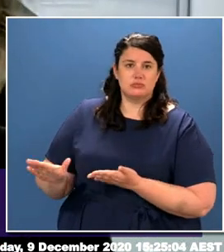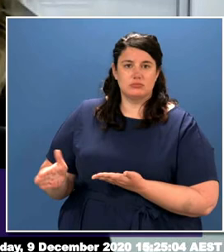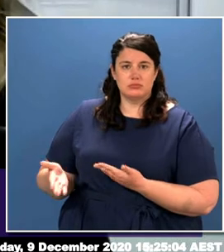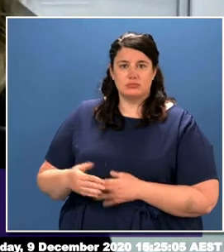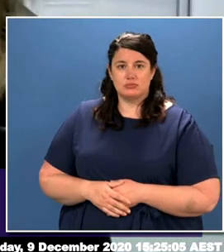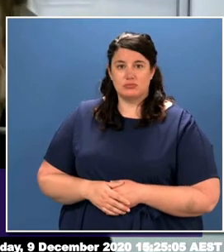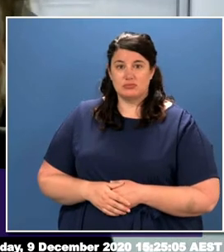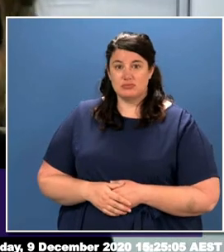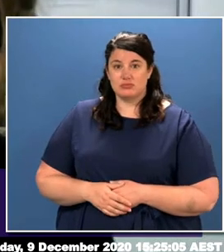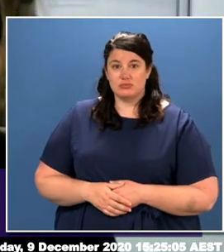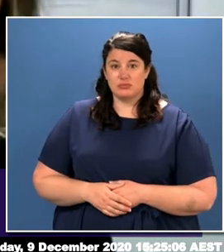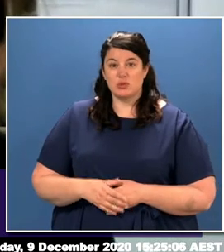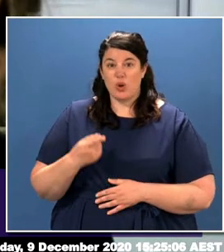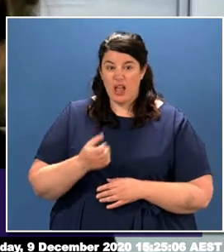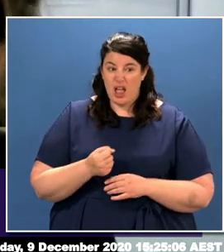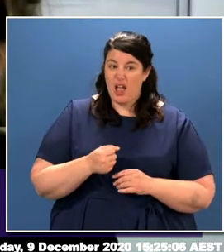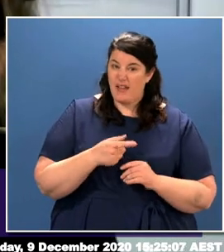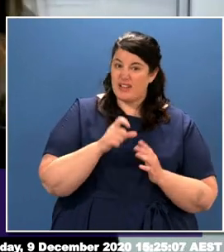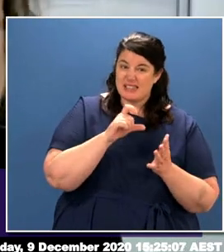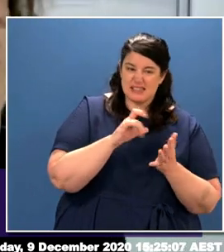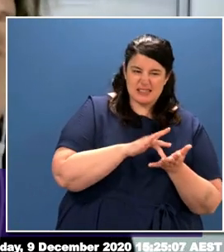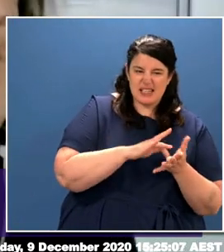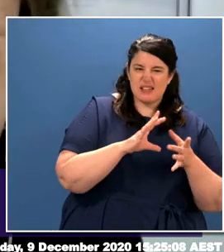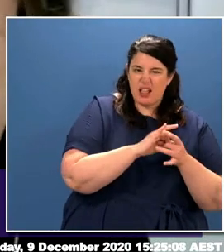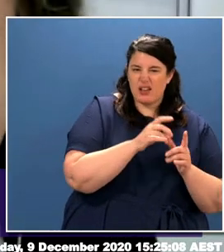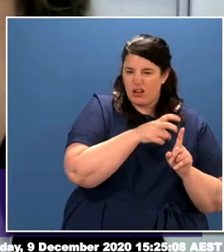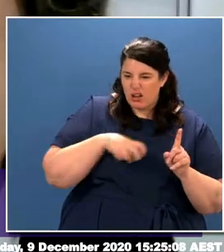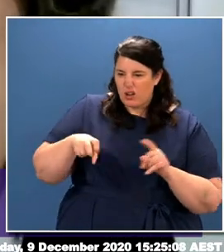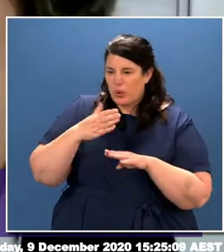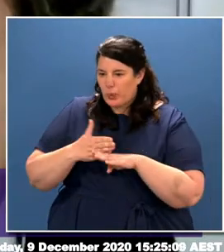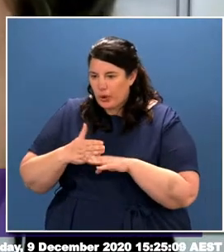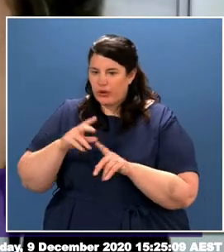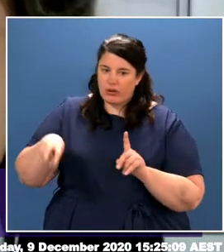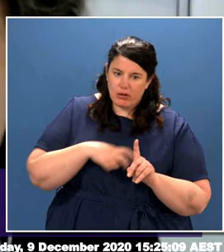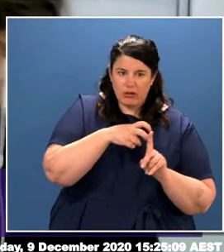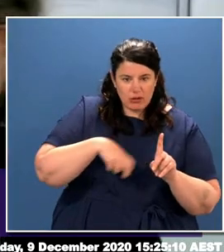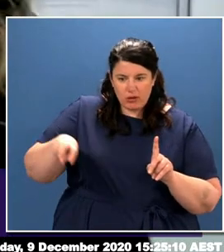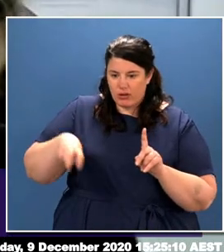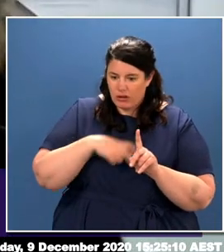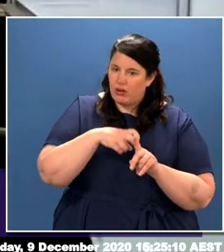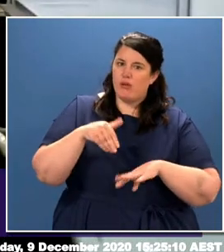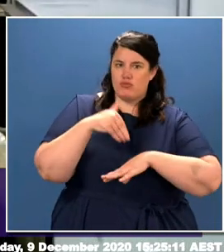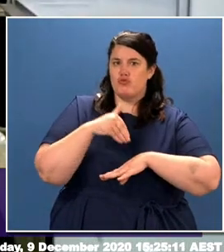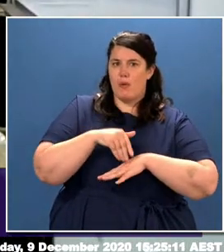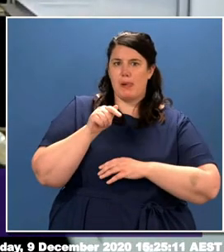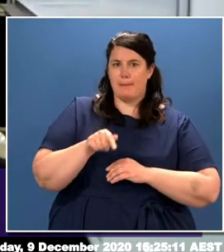that our welfare to work policy has on these young people. And so this is the reality as well.